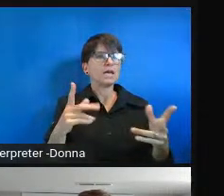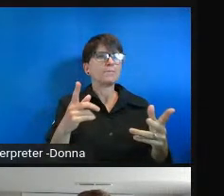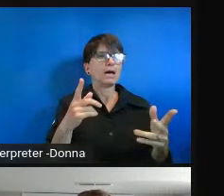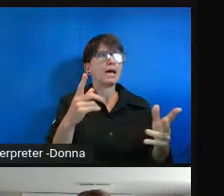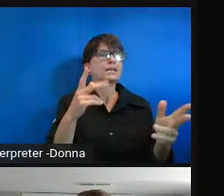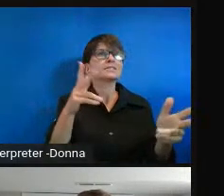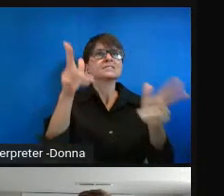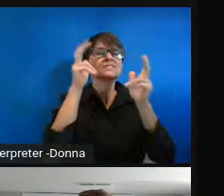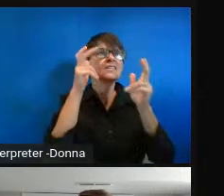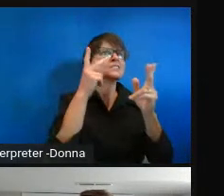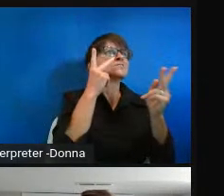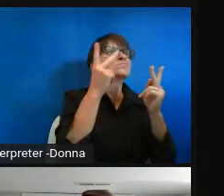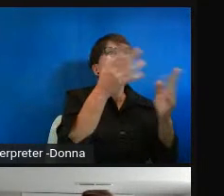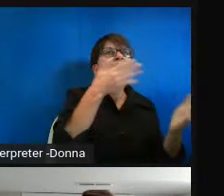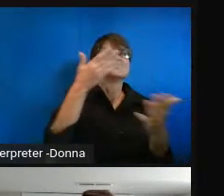appreciate the simple things that I can.